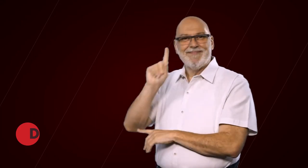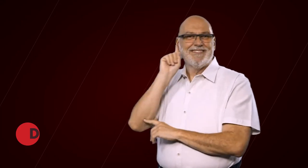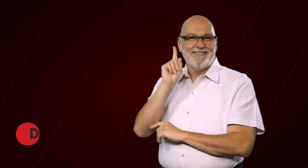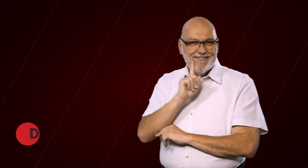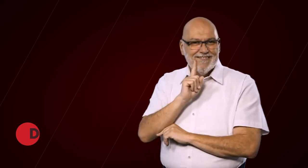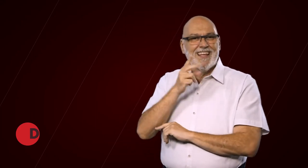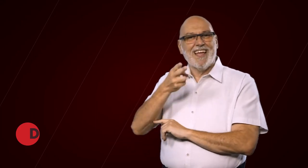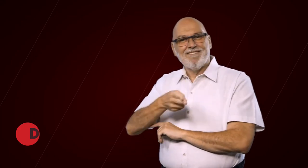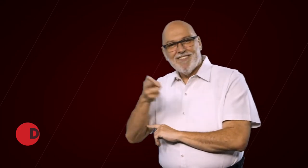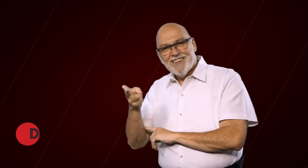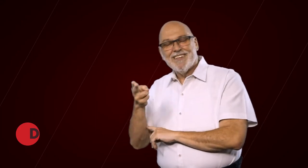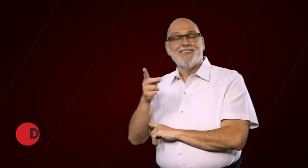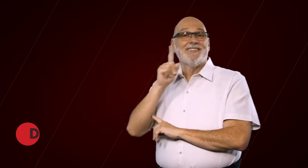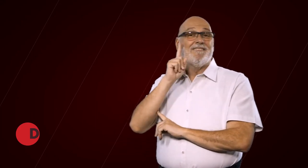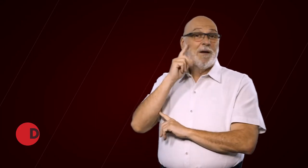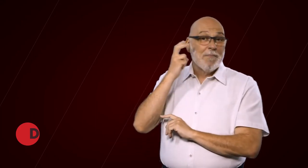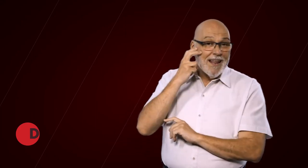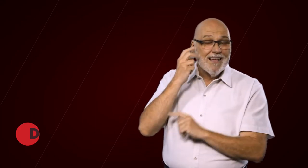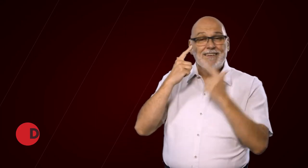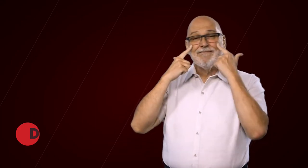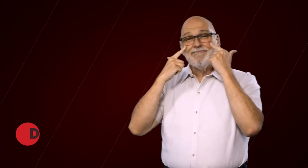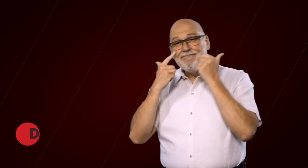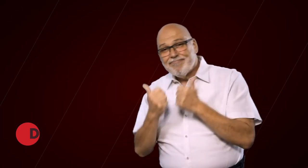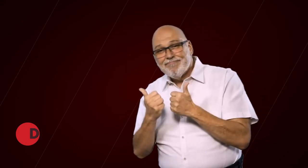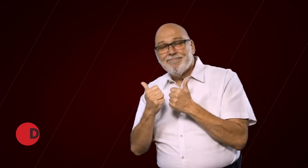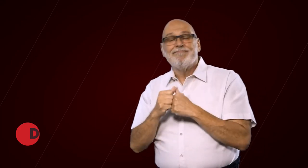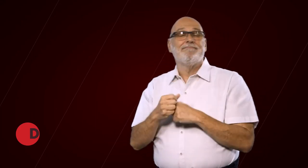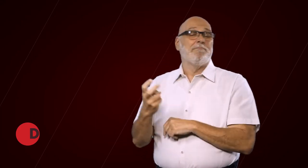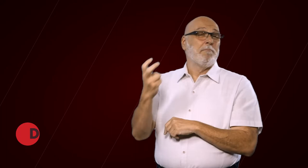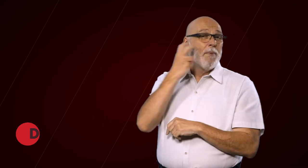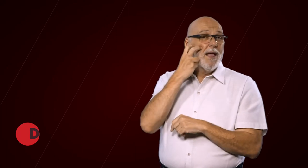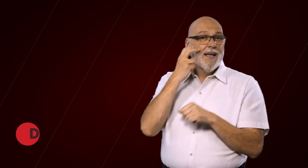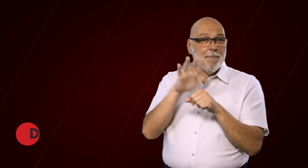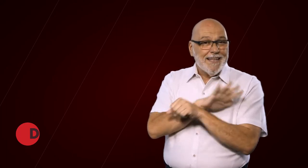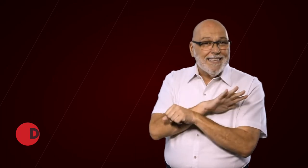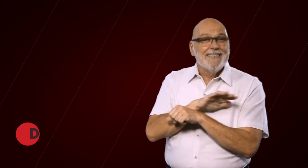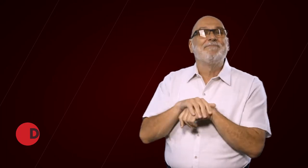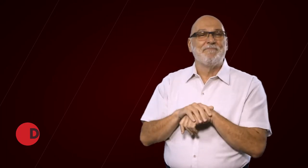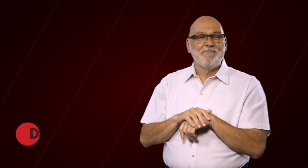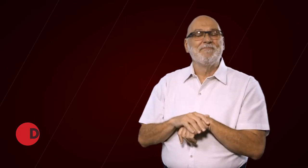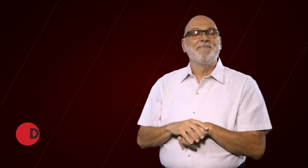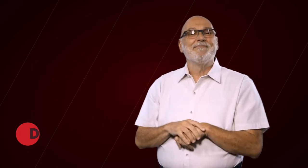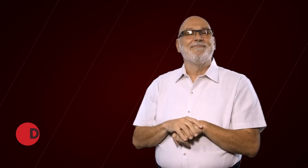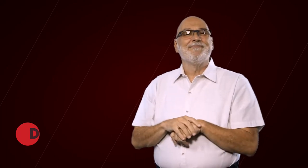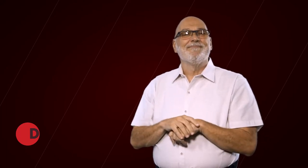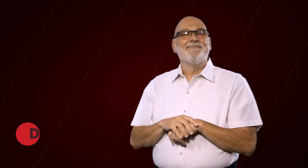hard of hearing, deafblind, visually impaired, and blind.